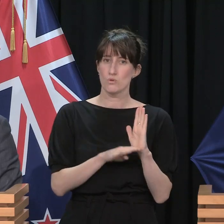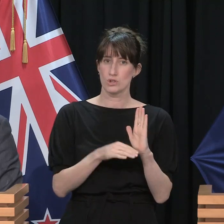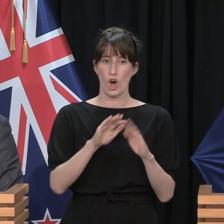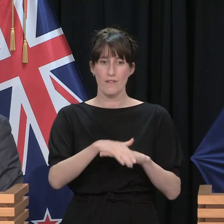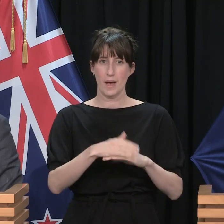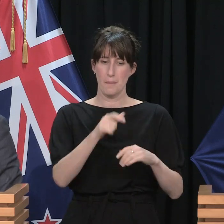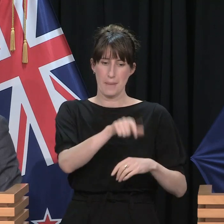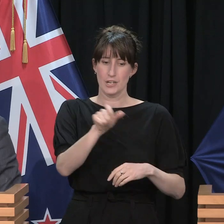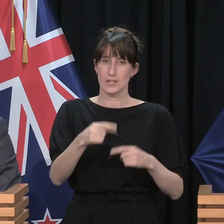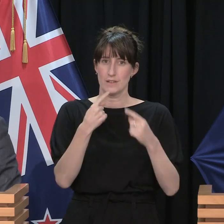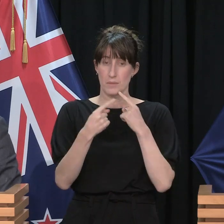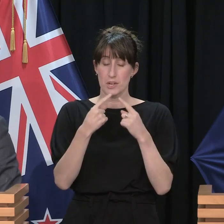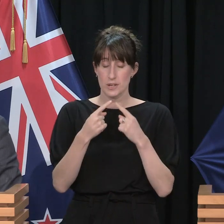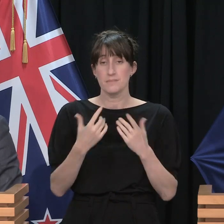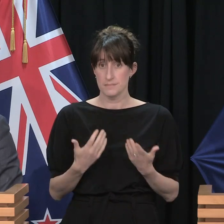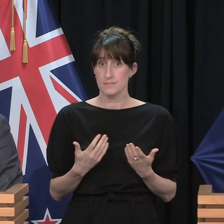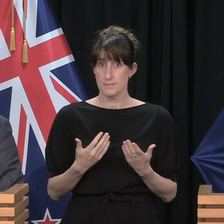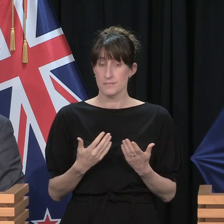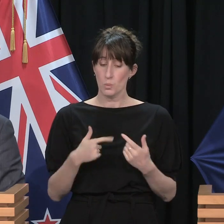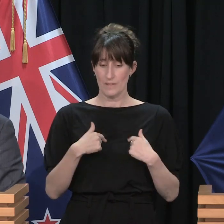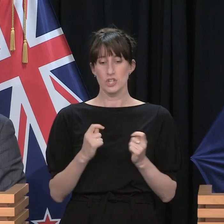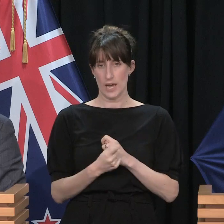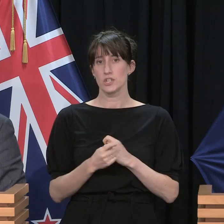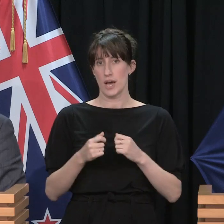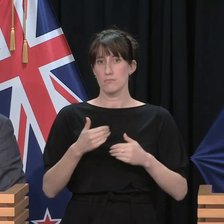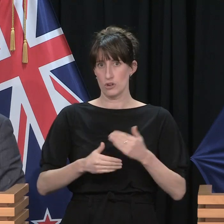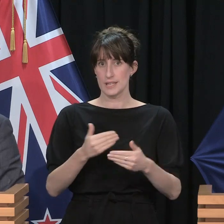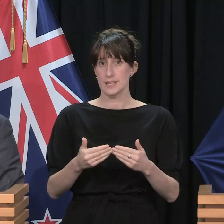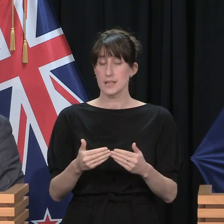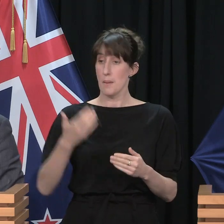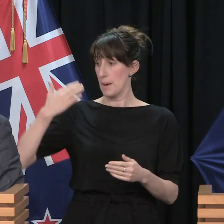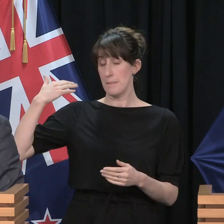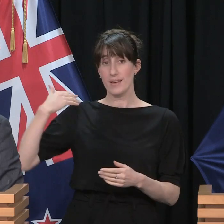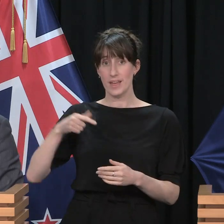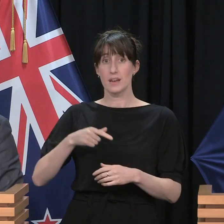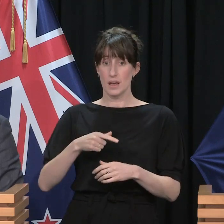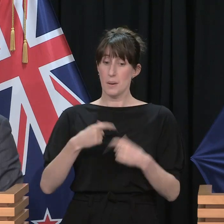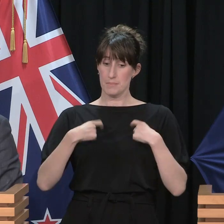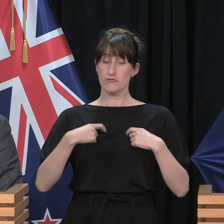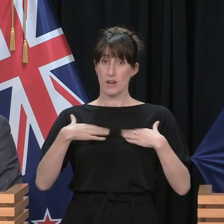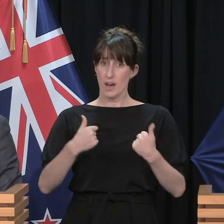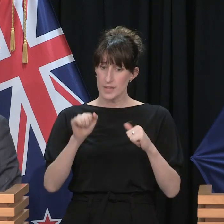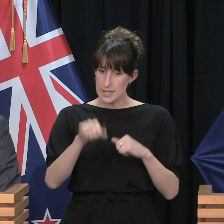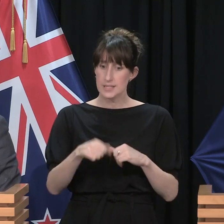leaks of that information has been removed. Casting our minds back, the ministry did